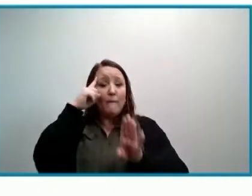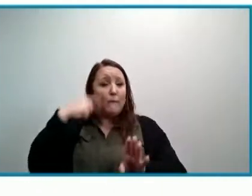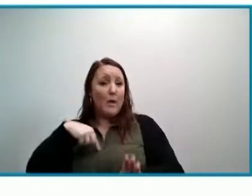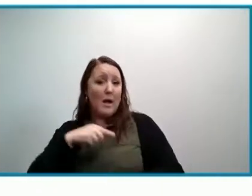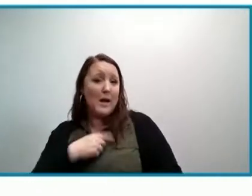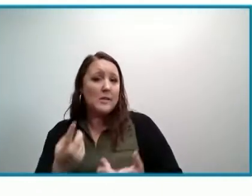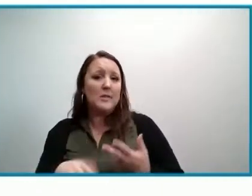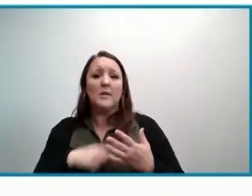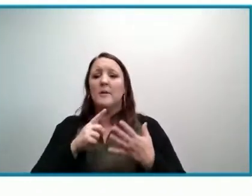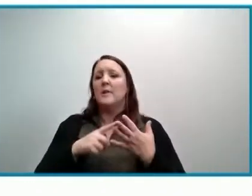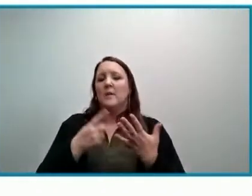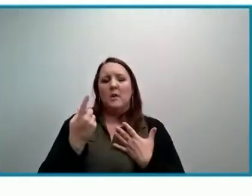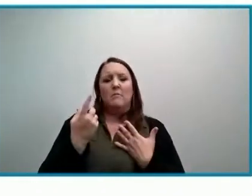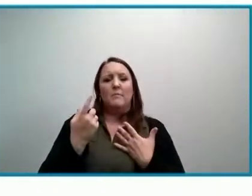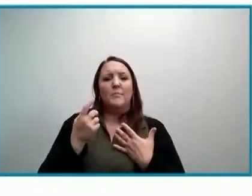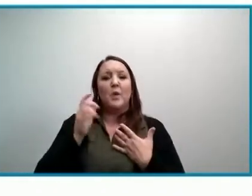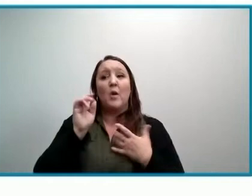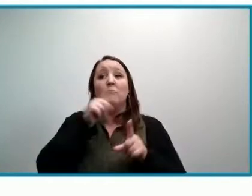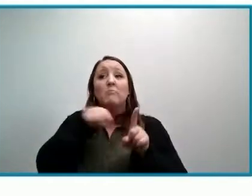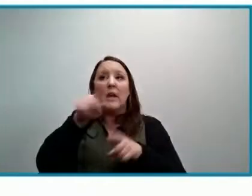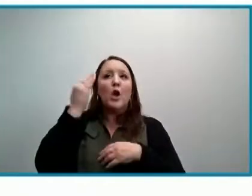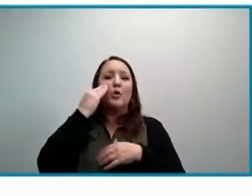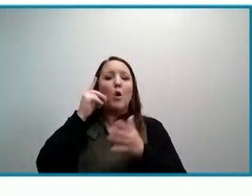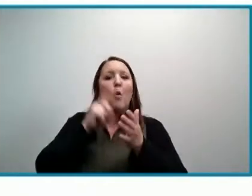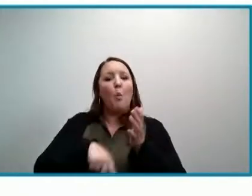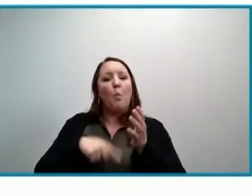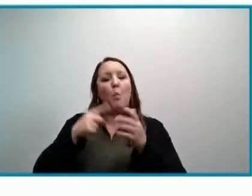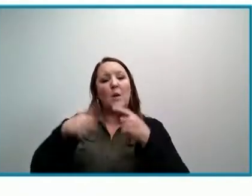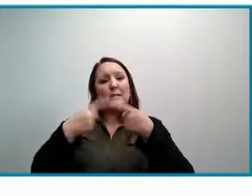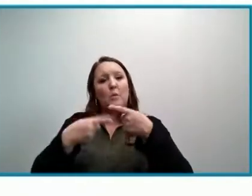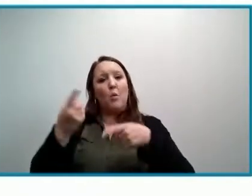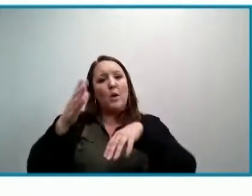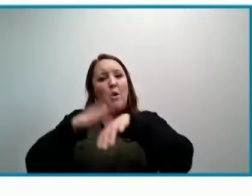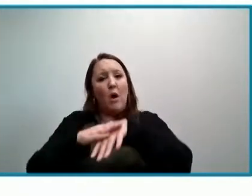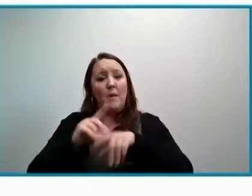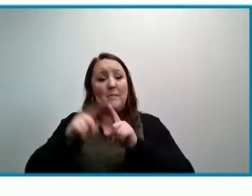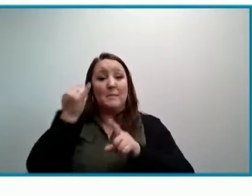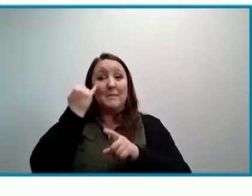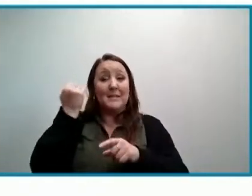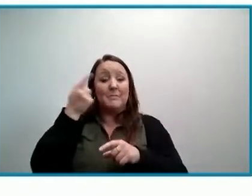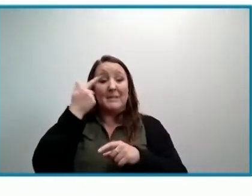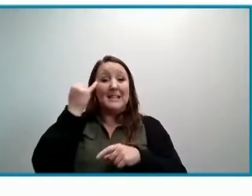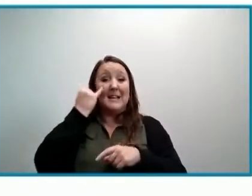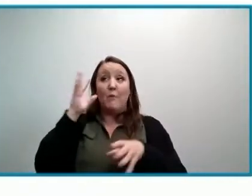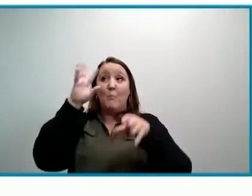so that they know what's going on. Like, because if the participants, depending on where you're at, uh, ask them,